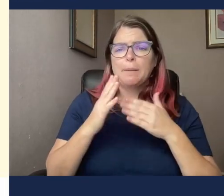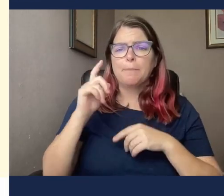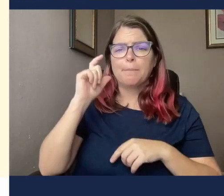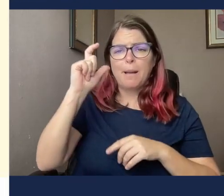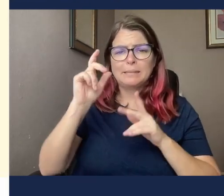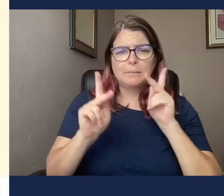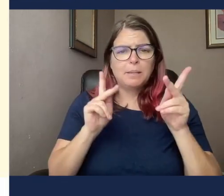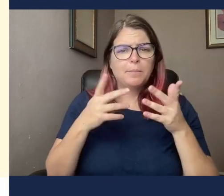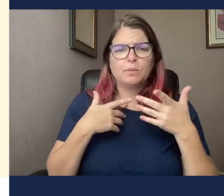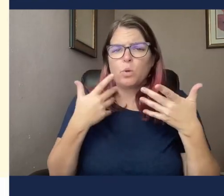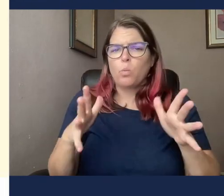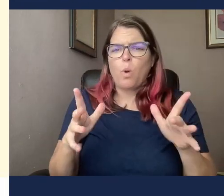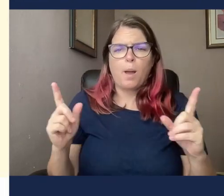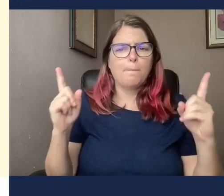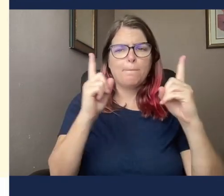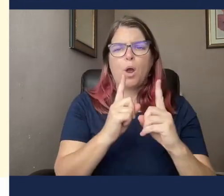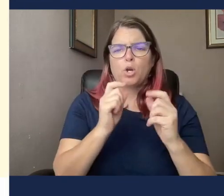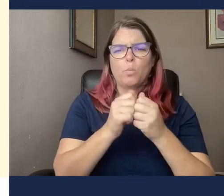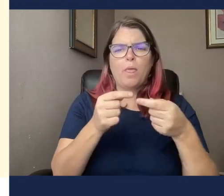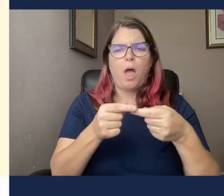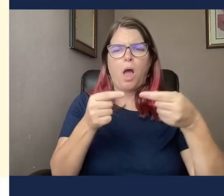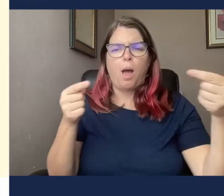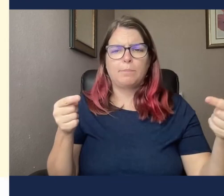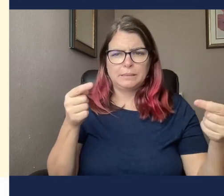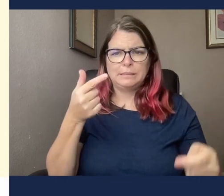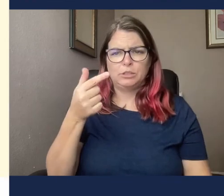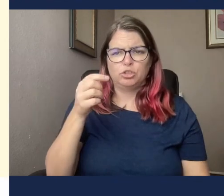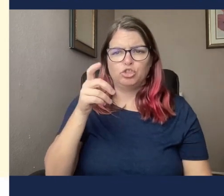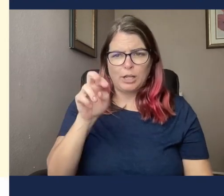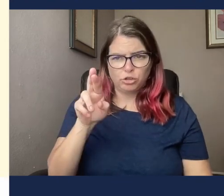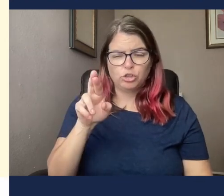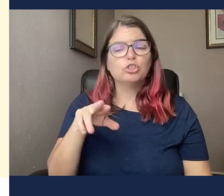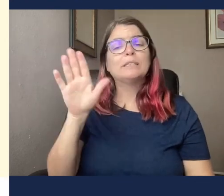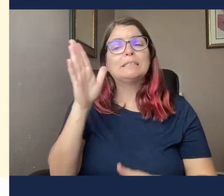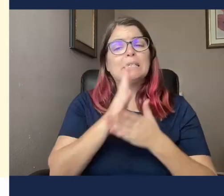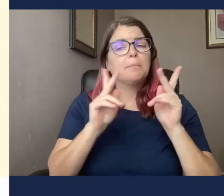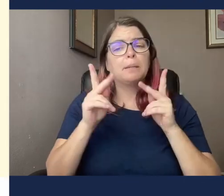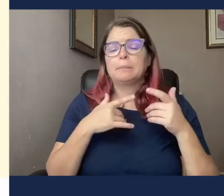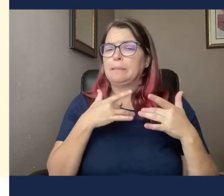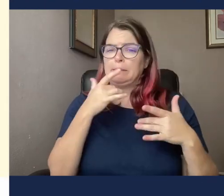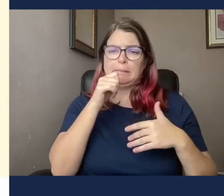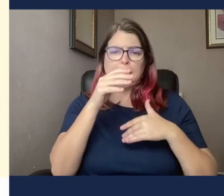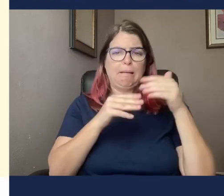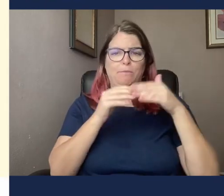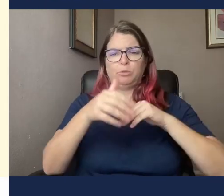anything that relates to events in Gaza and Israel, even if their intentions are only to learn about what's going on.